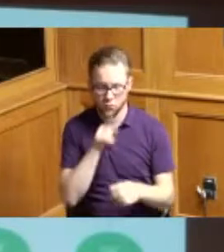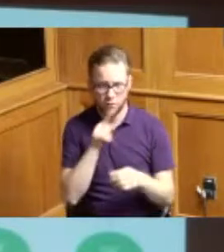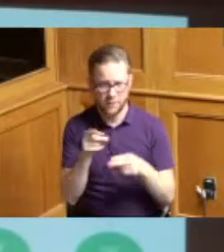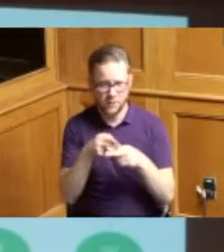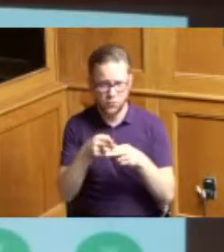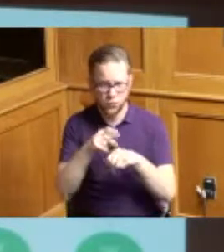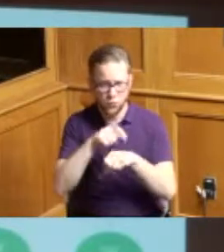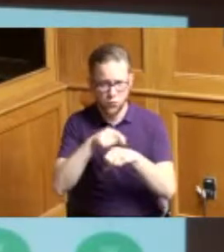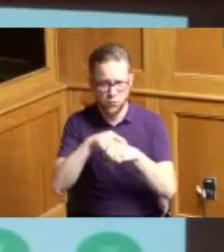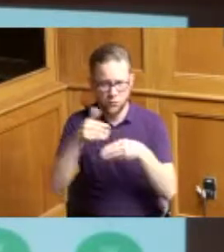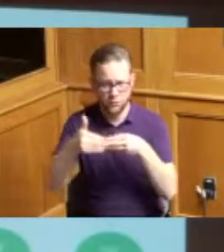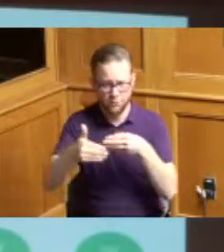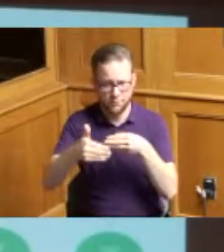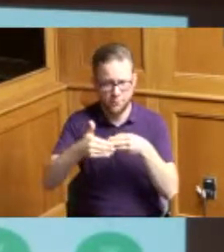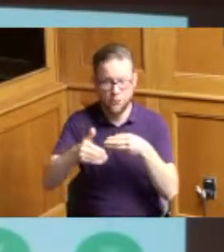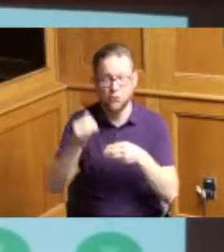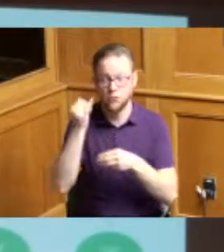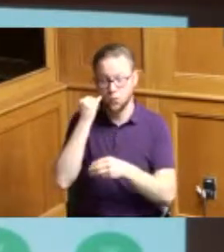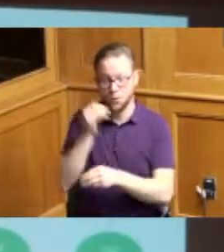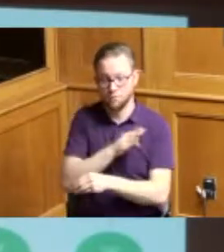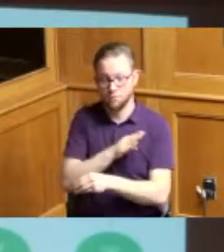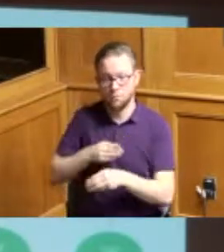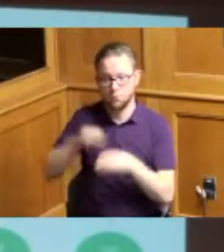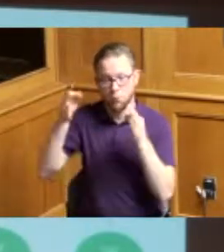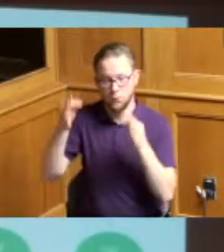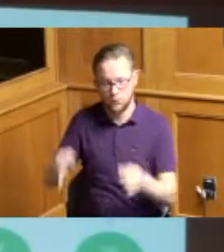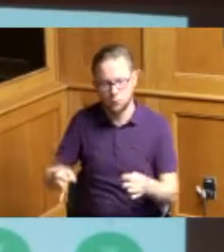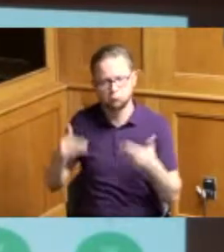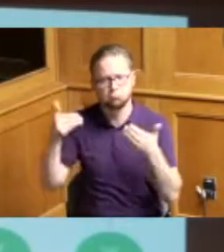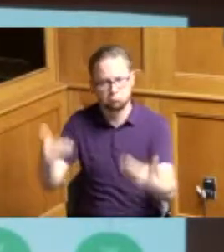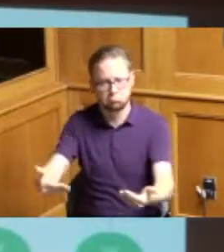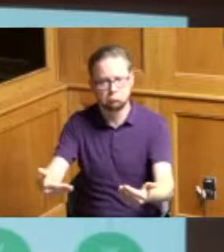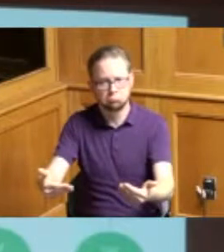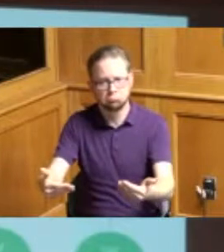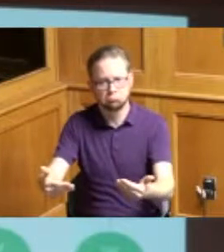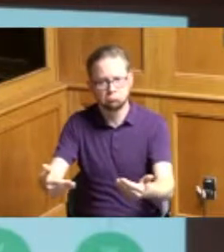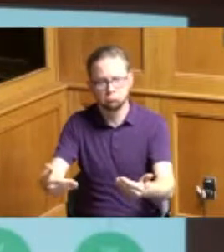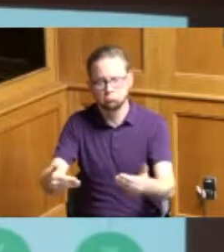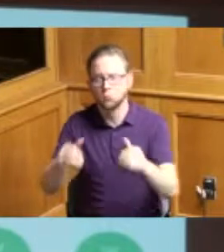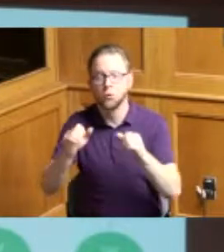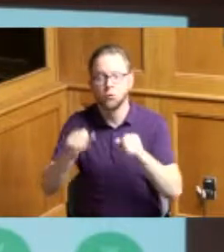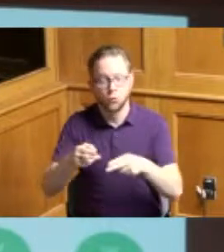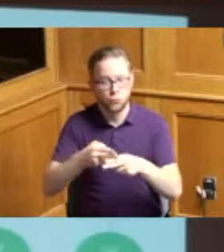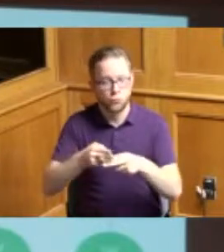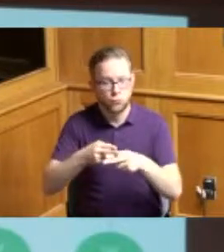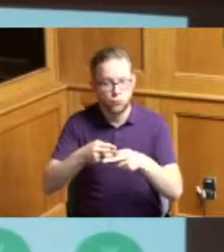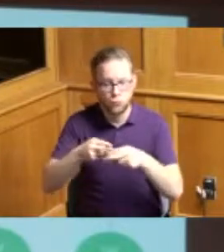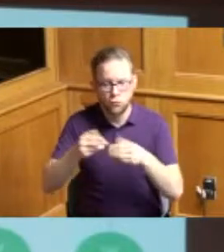if the Board chooses to to to proceed this could provide short-term benefit as it relates to some